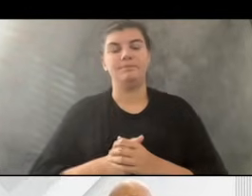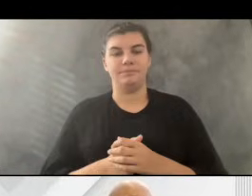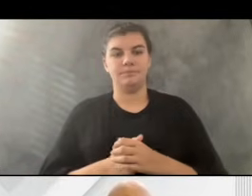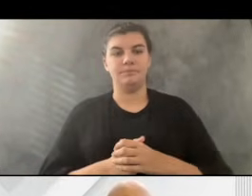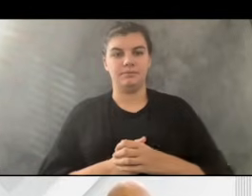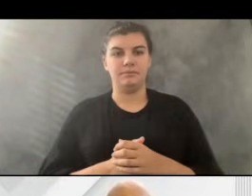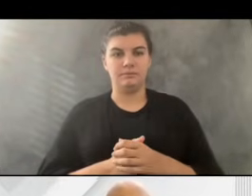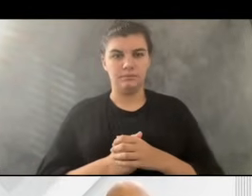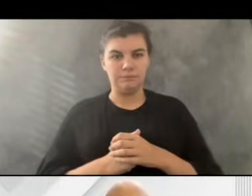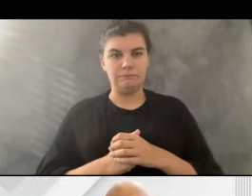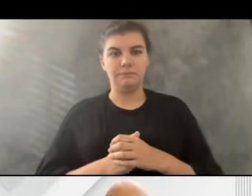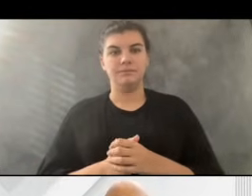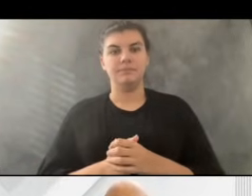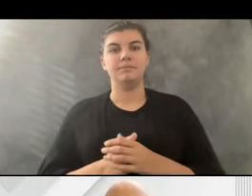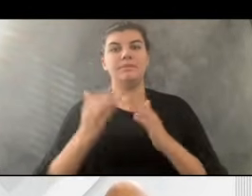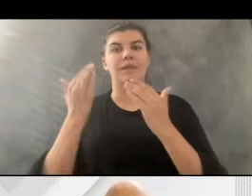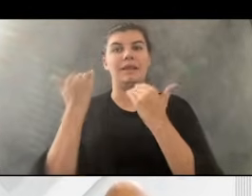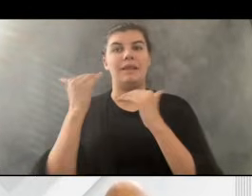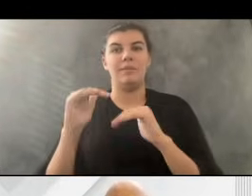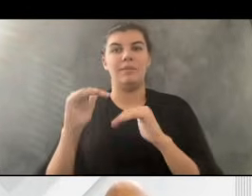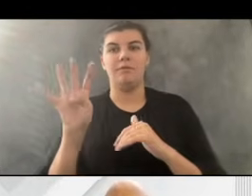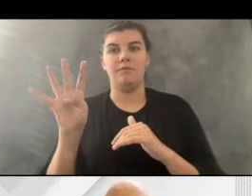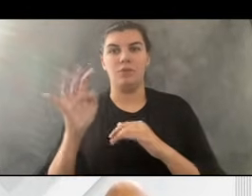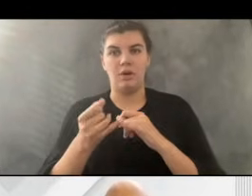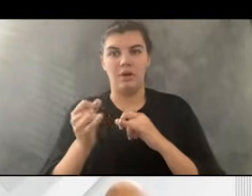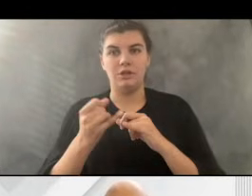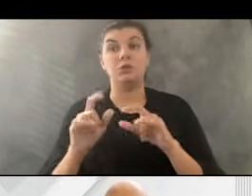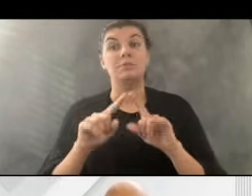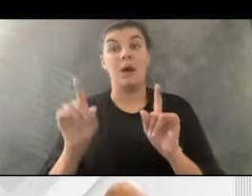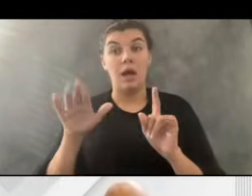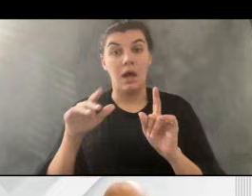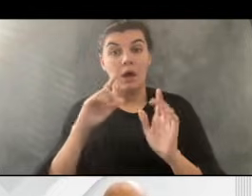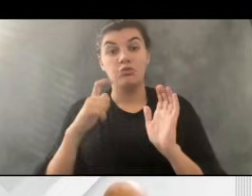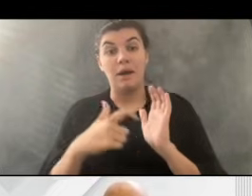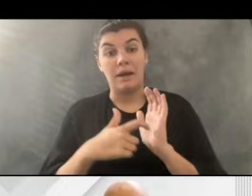And so the limit is 4 inches. But recognizing that some signs